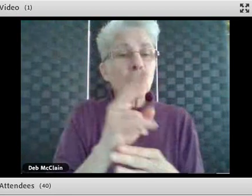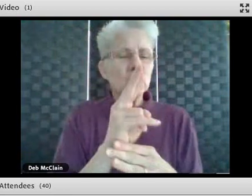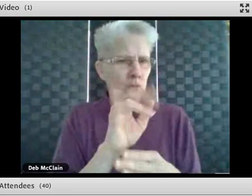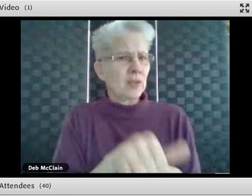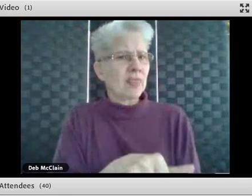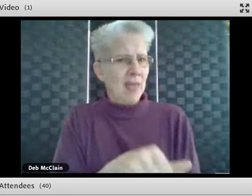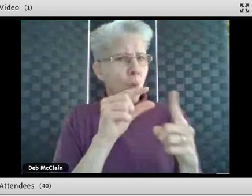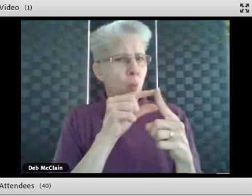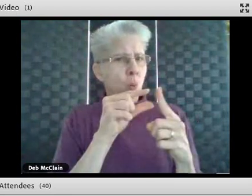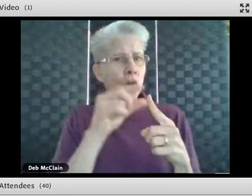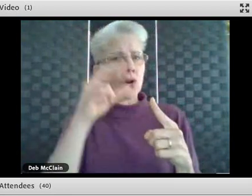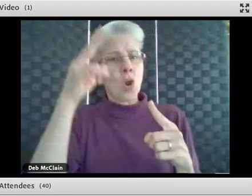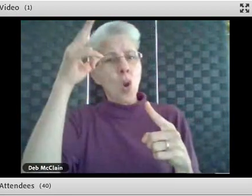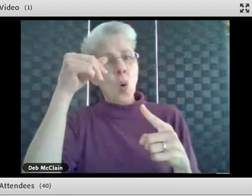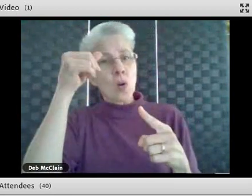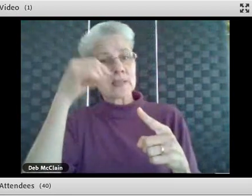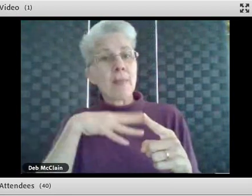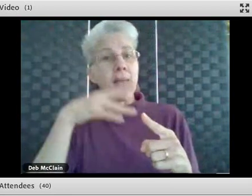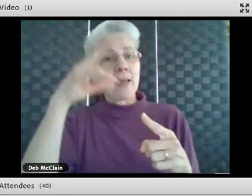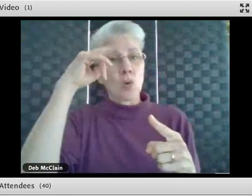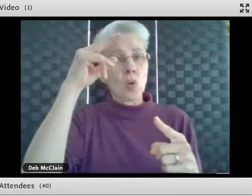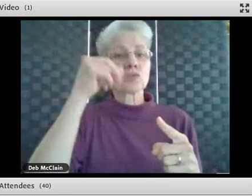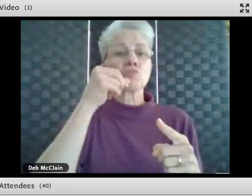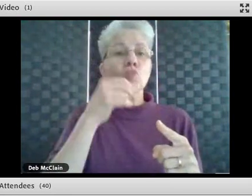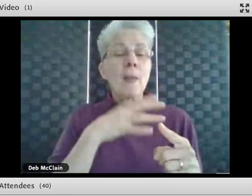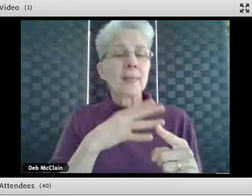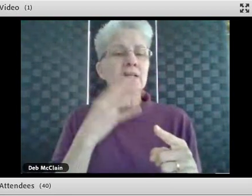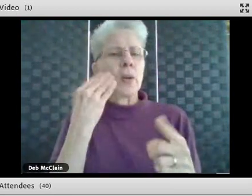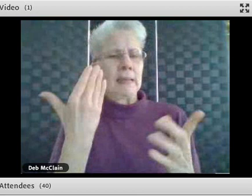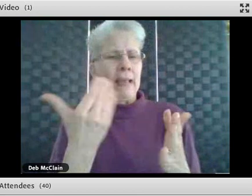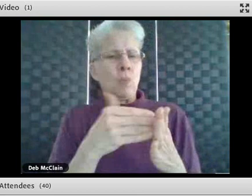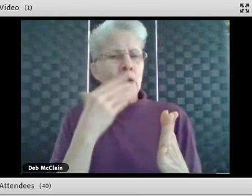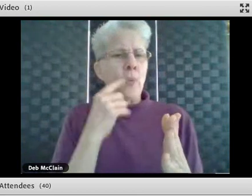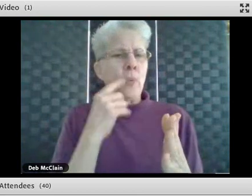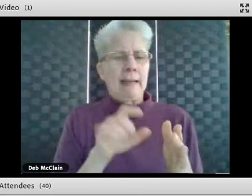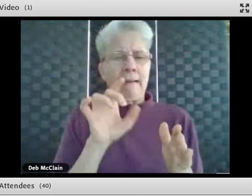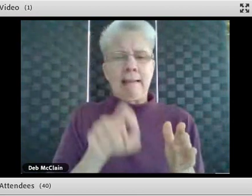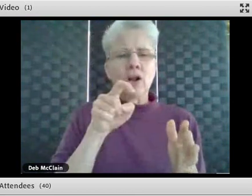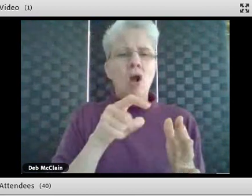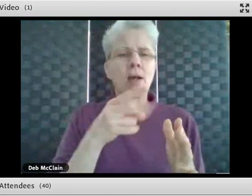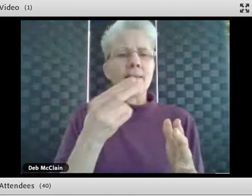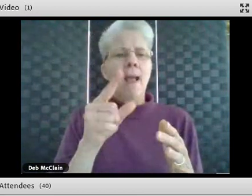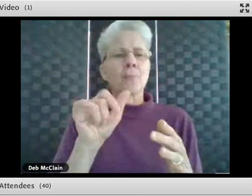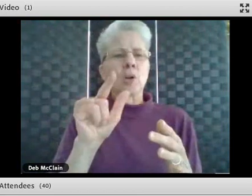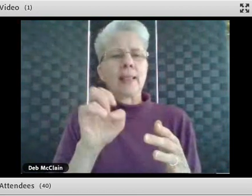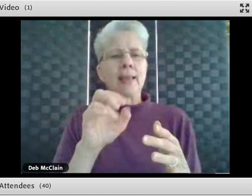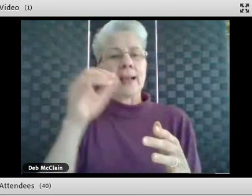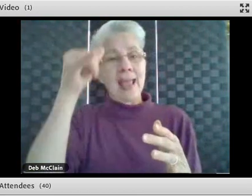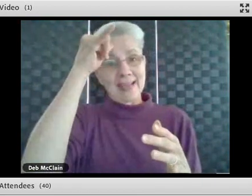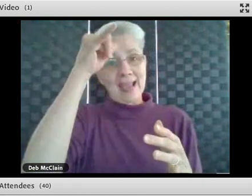not "horsemen" and "horsewomen." And once again, we can click on the hyperlinked cowboys to go to that entry, as well.